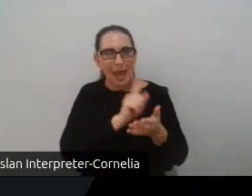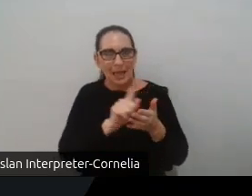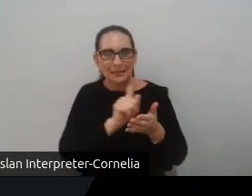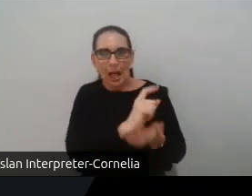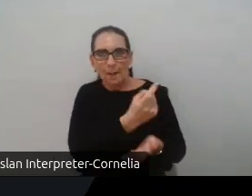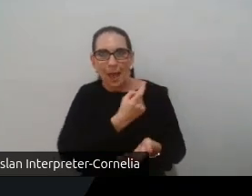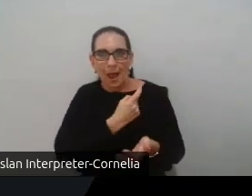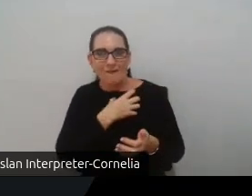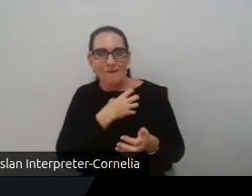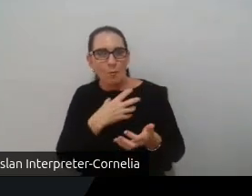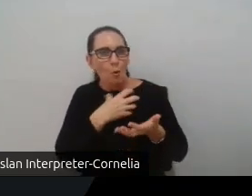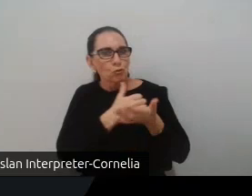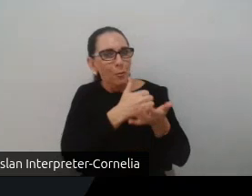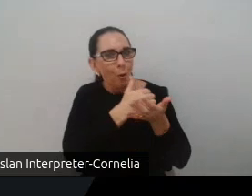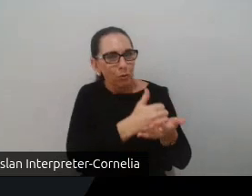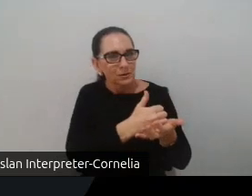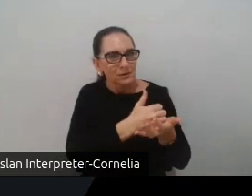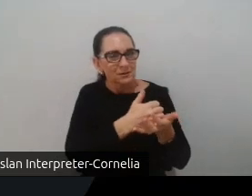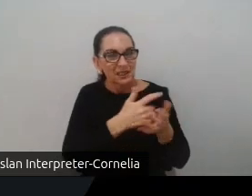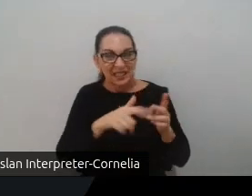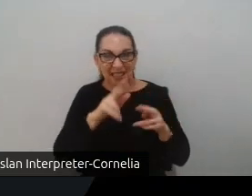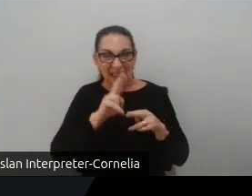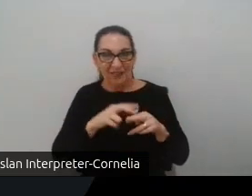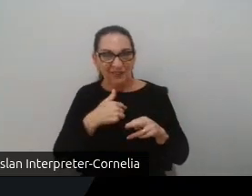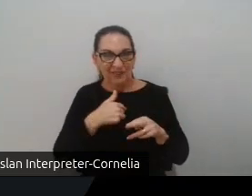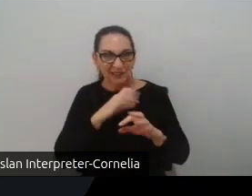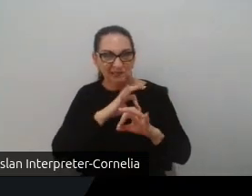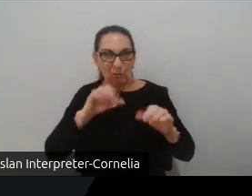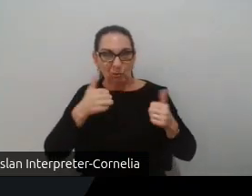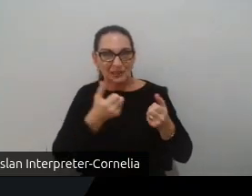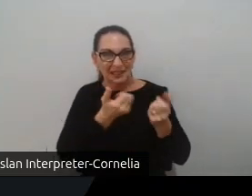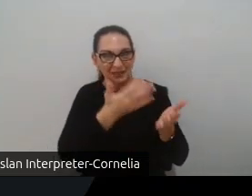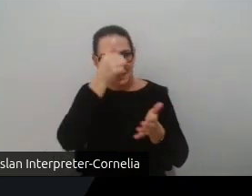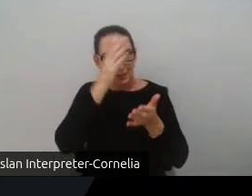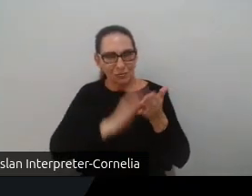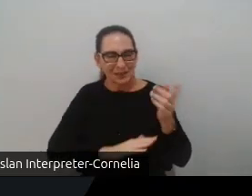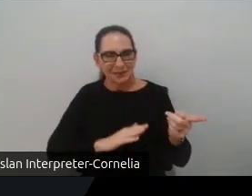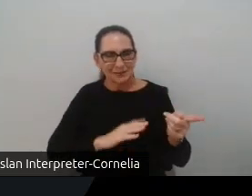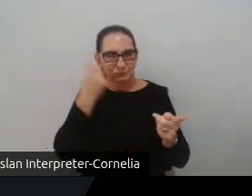moving through complex legal systems and systemic gaps to continue reaching out for support. So,